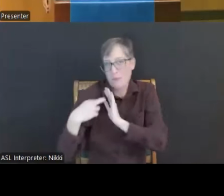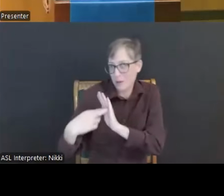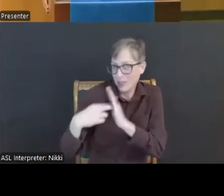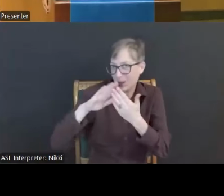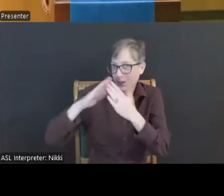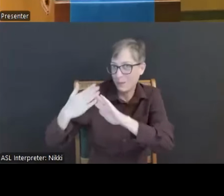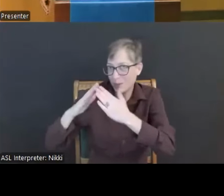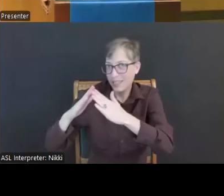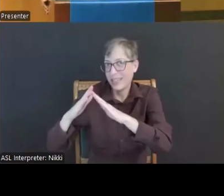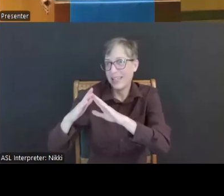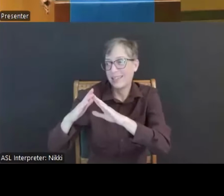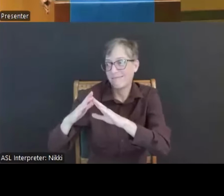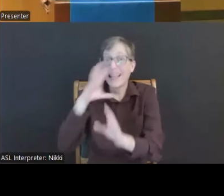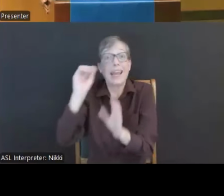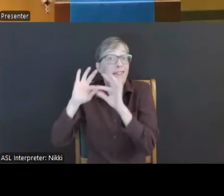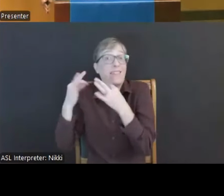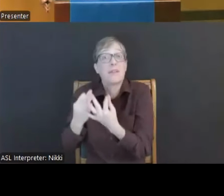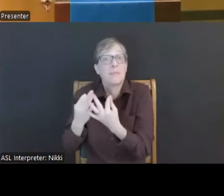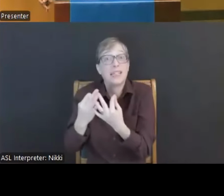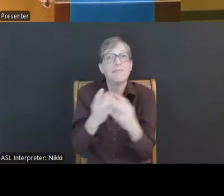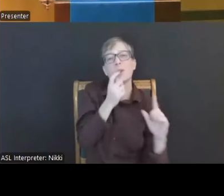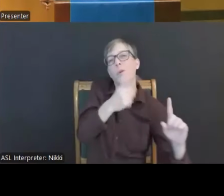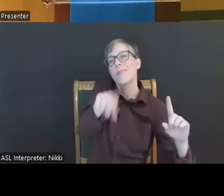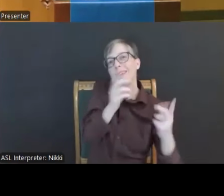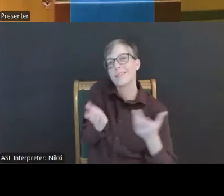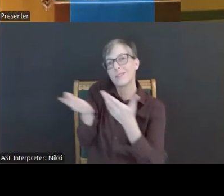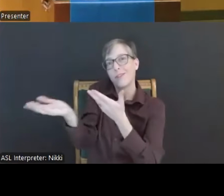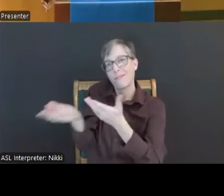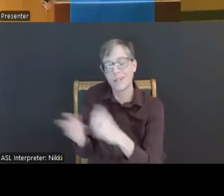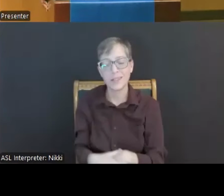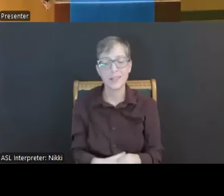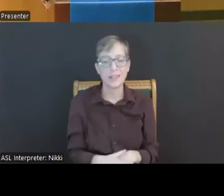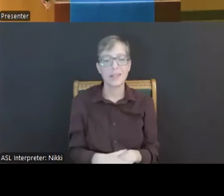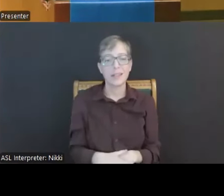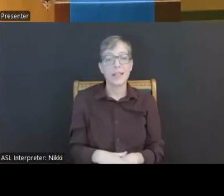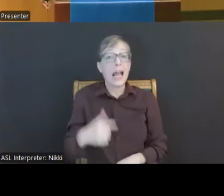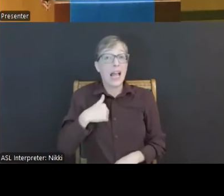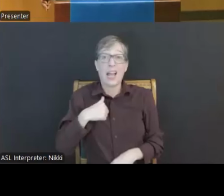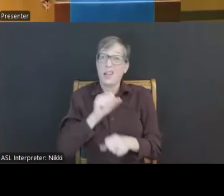um they represent and that they um serve I've been working with this group for several years and I've